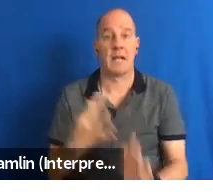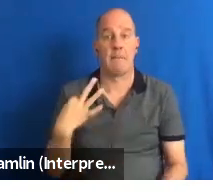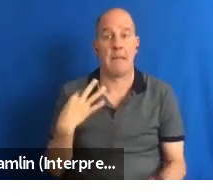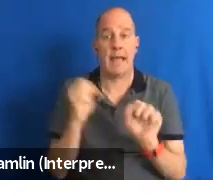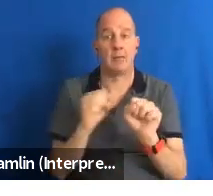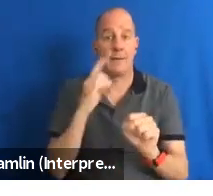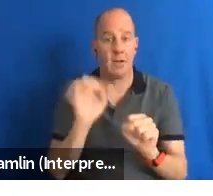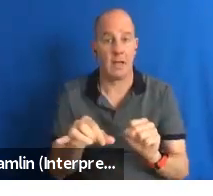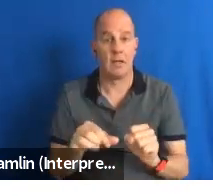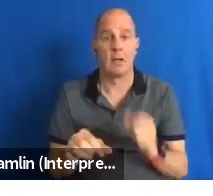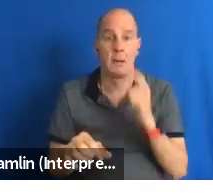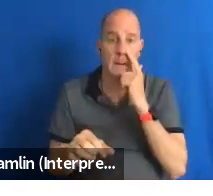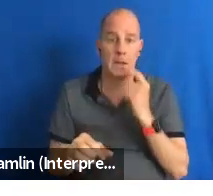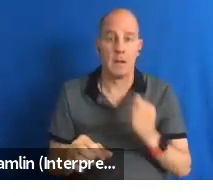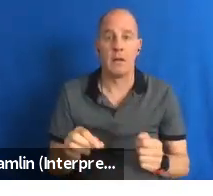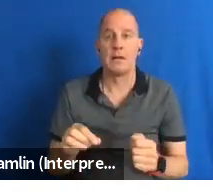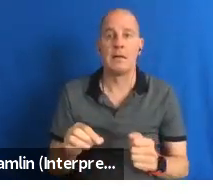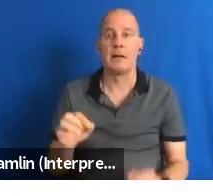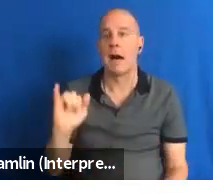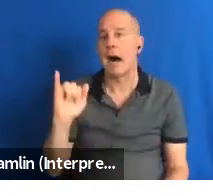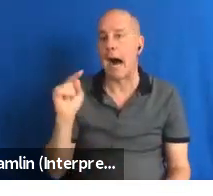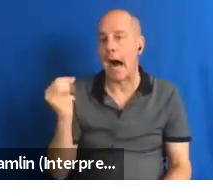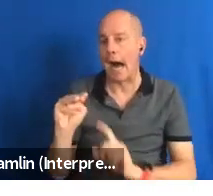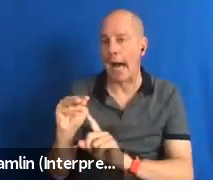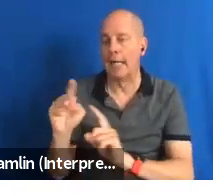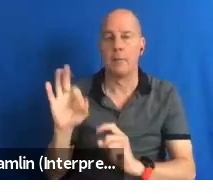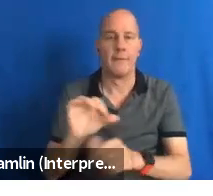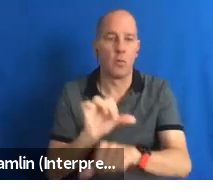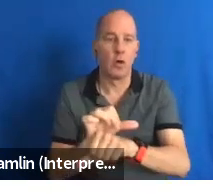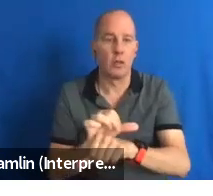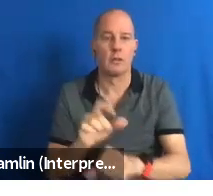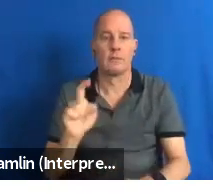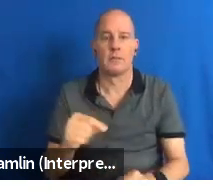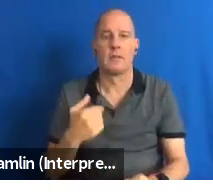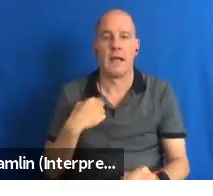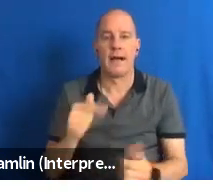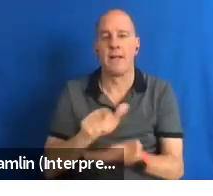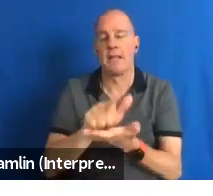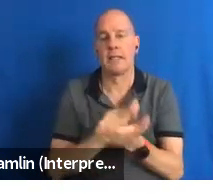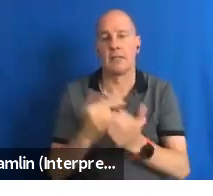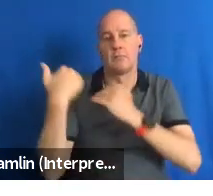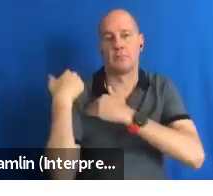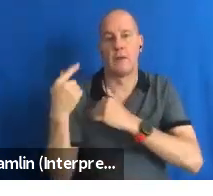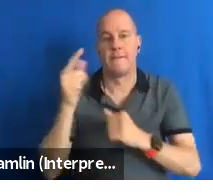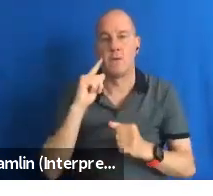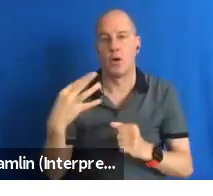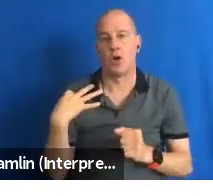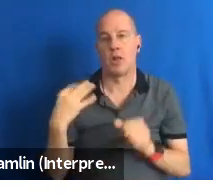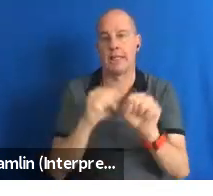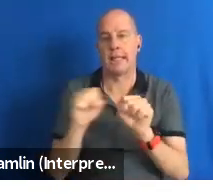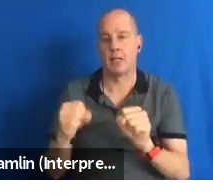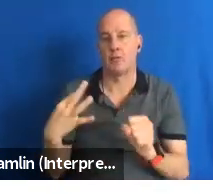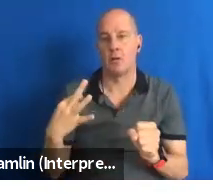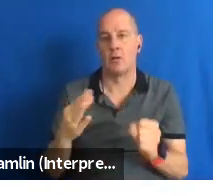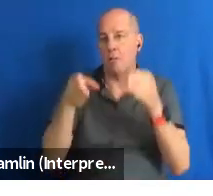of work must first and foremost be the legal responsibility of the eligible applicant. So